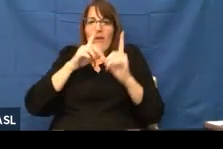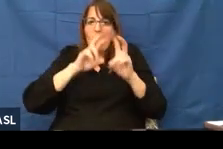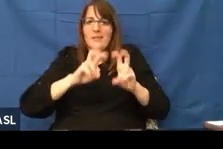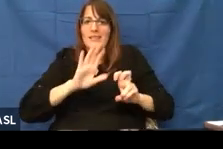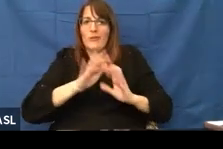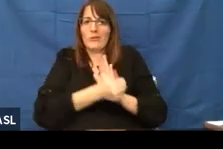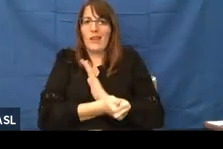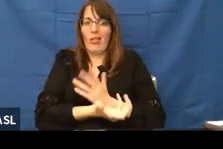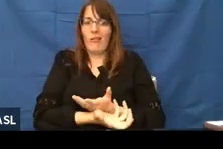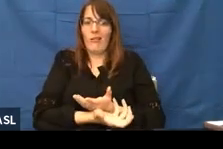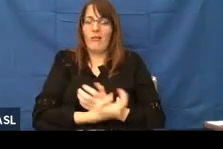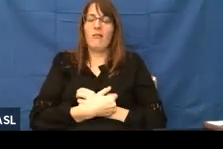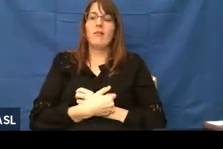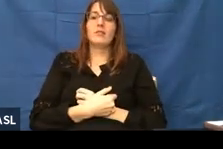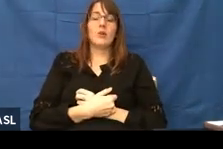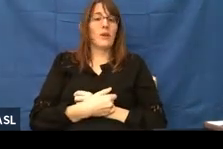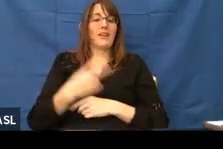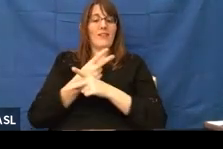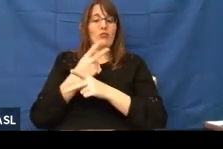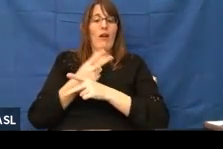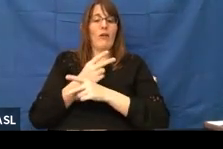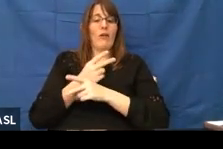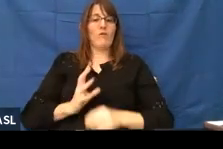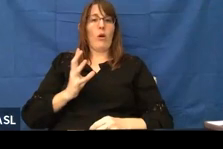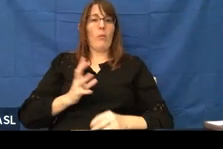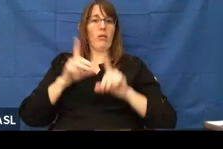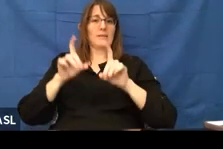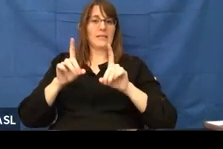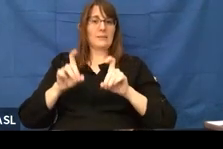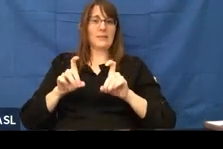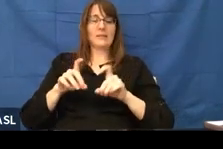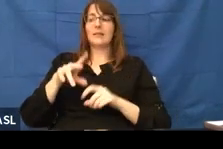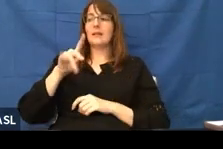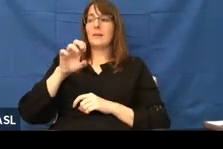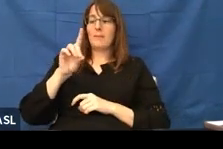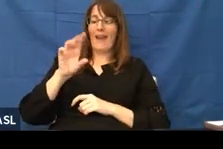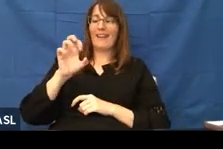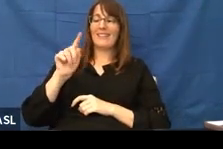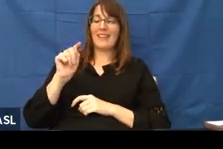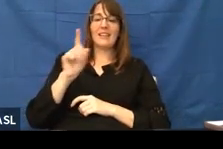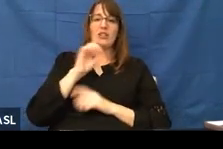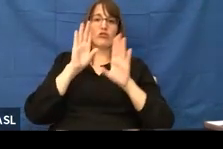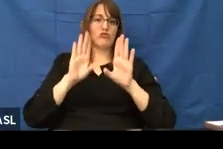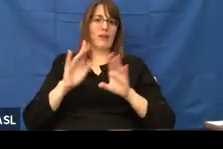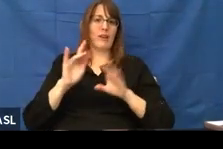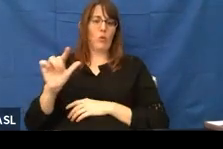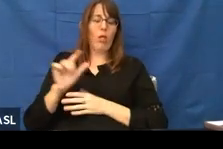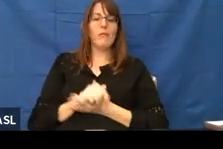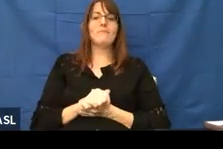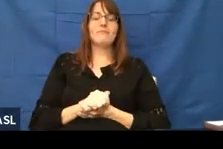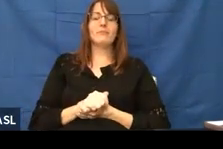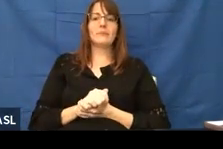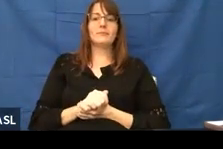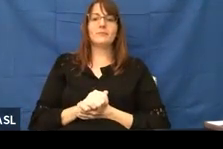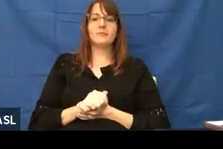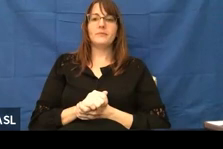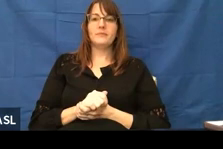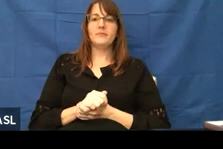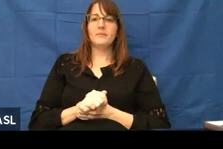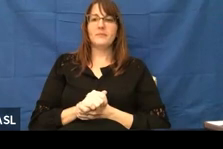Allison Frenzel : We can talk about formative assessment, a little bit. I'm using paddling a tool like pilots. Great. I think that somebody had talked about near pod here in the chat as well.